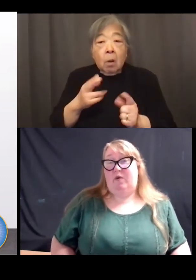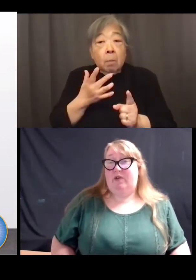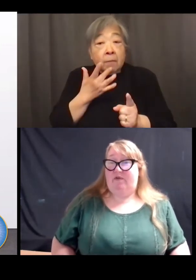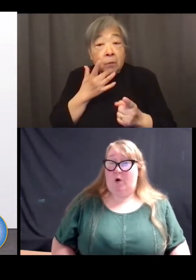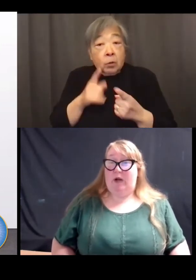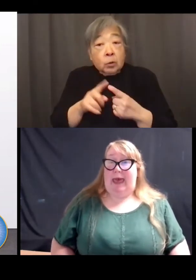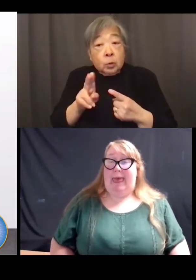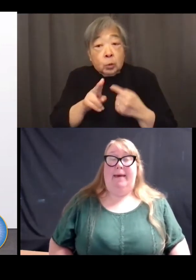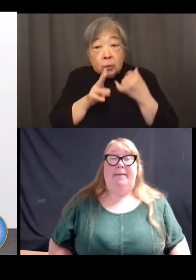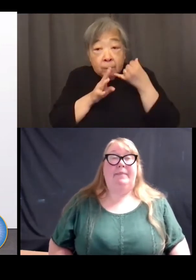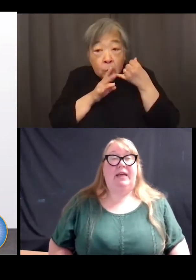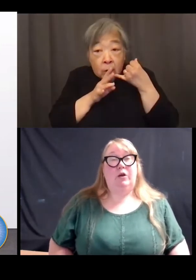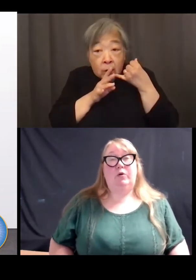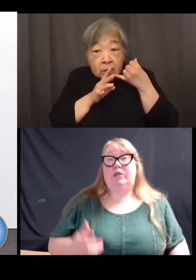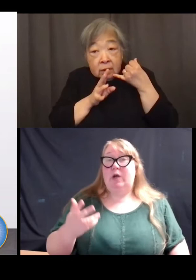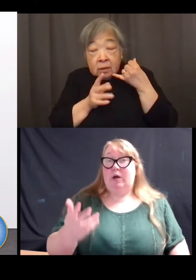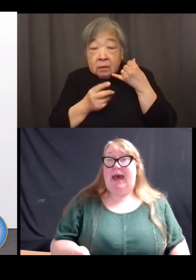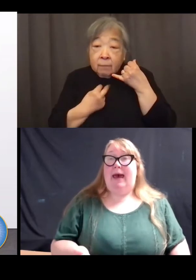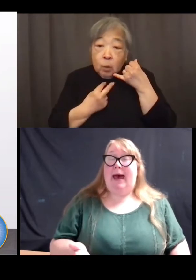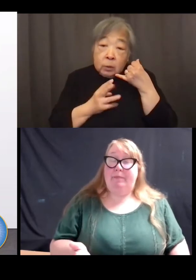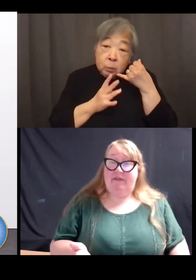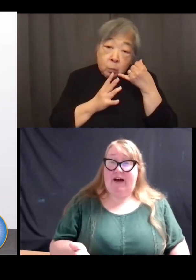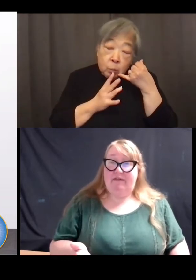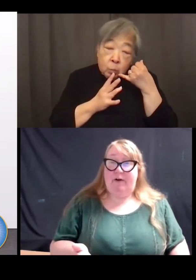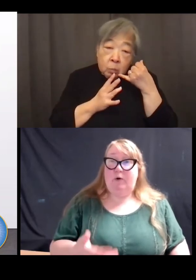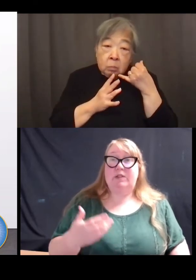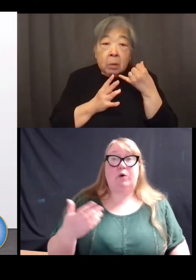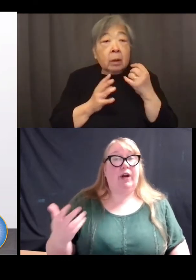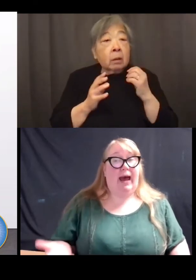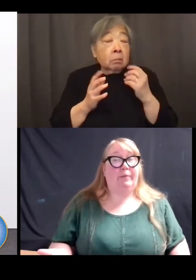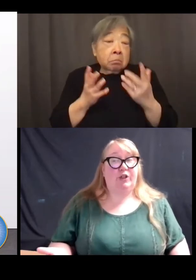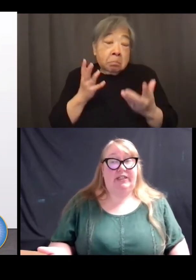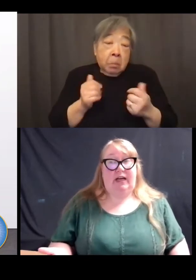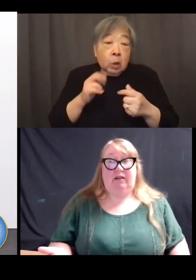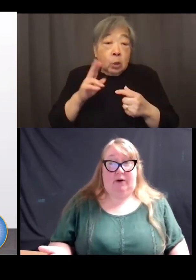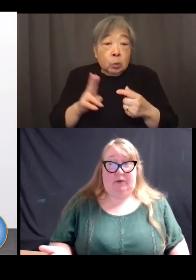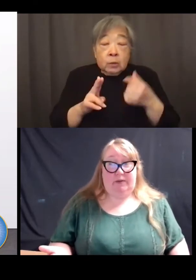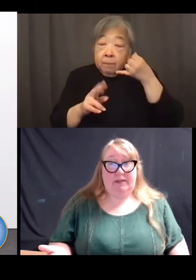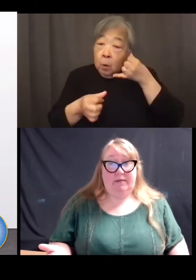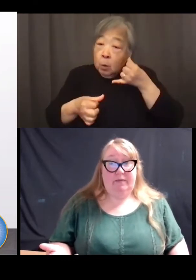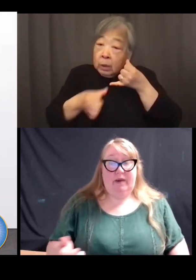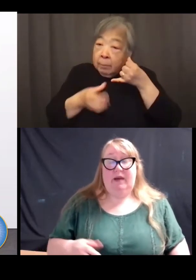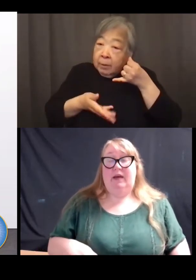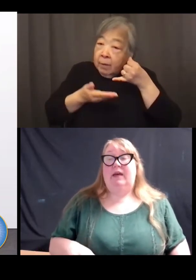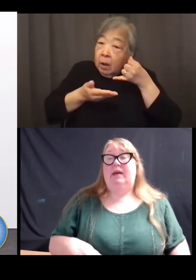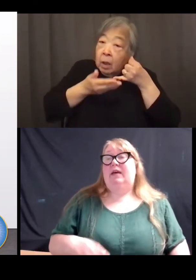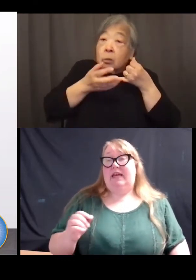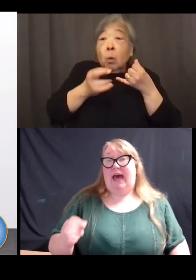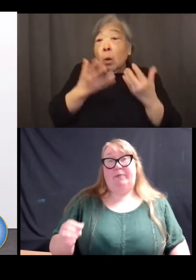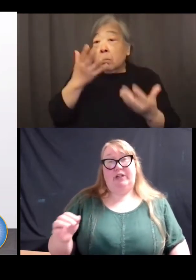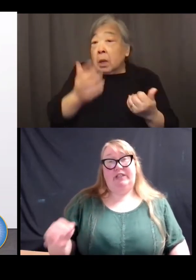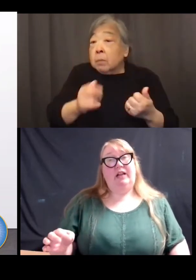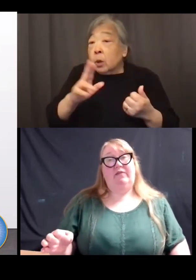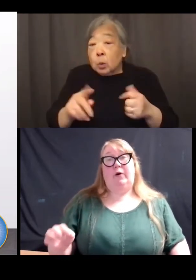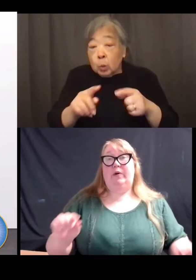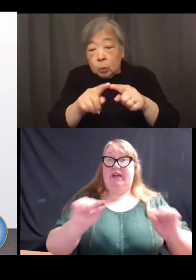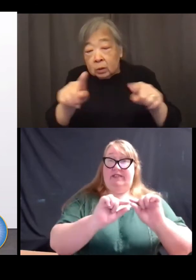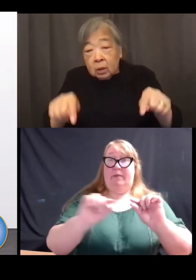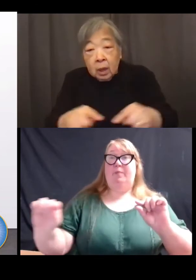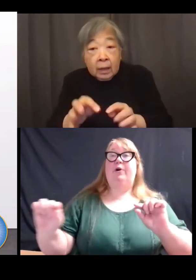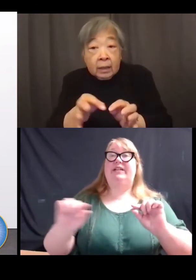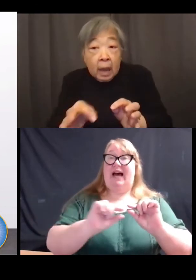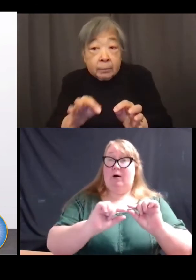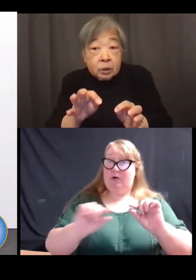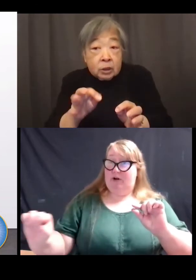over the phone may use amplified phones or captioned telephones it gives them a printout